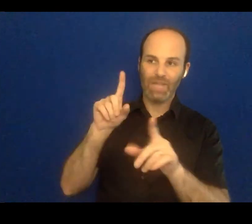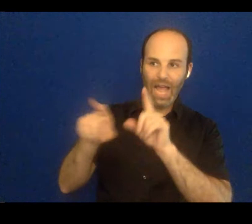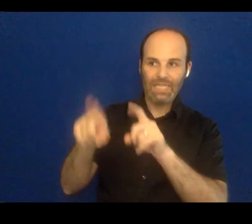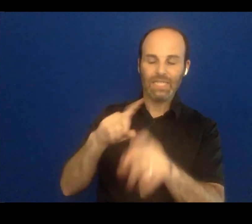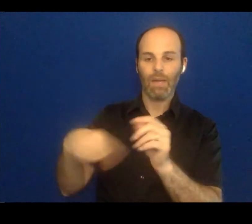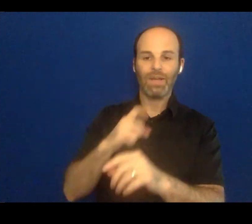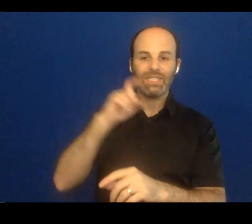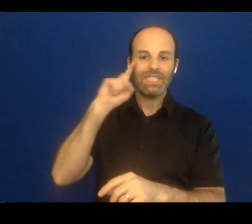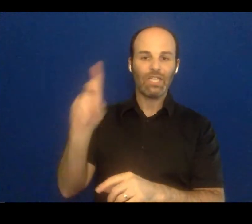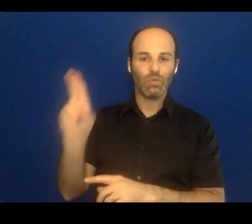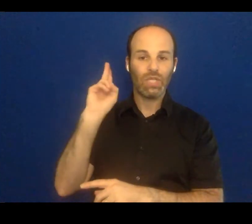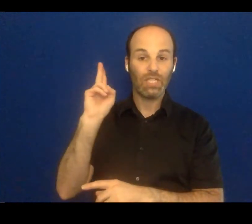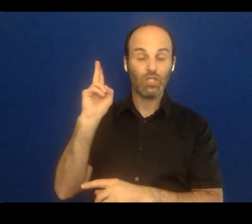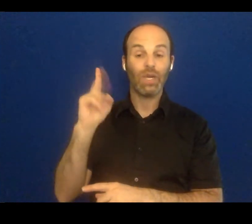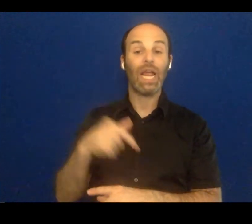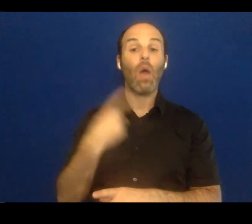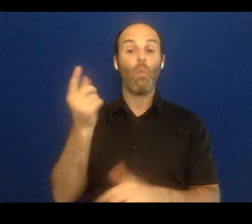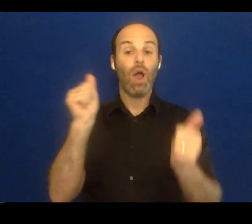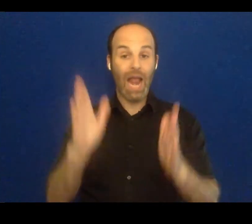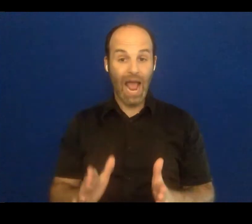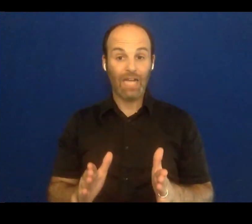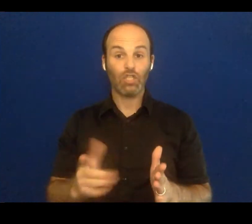OF THE ACTORS WAS PORTRAYING